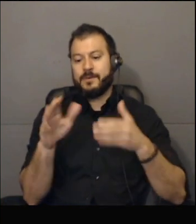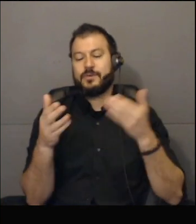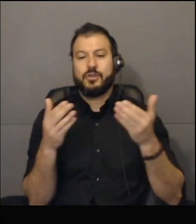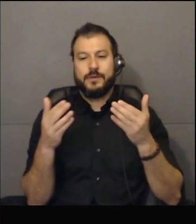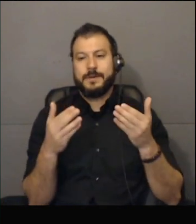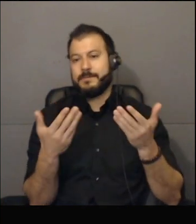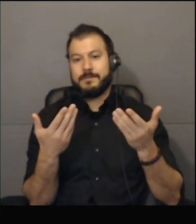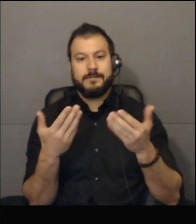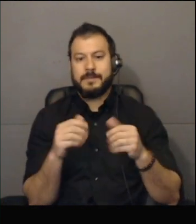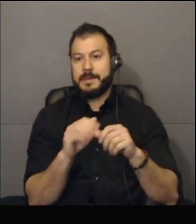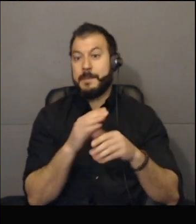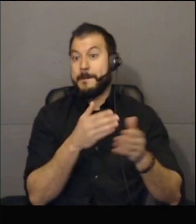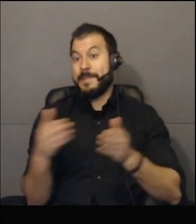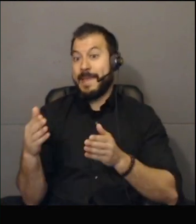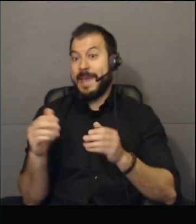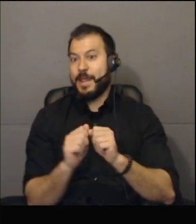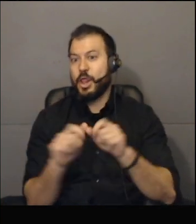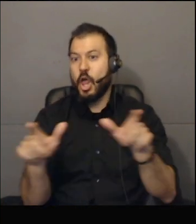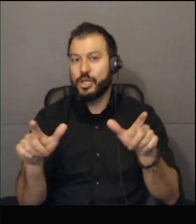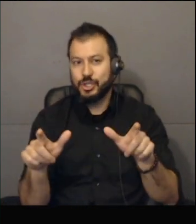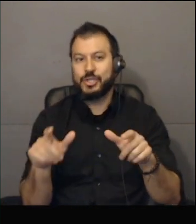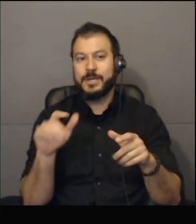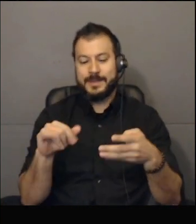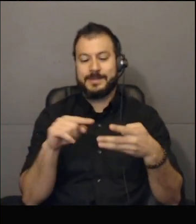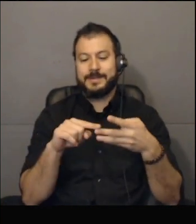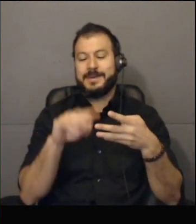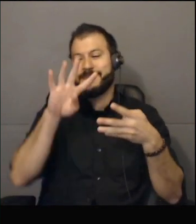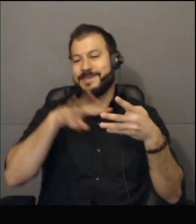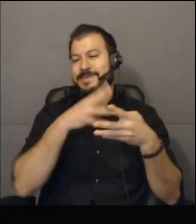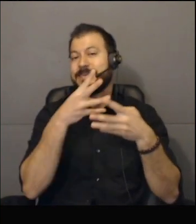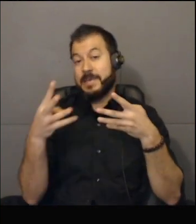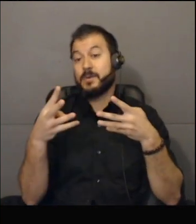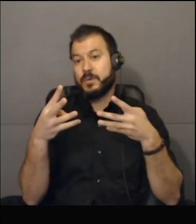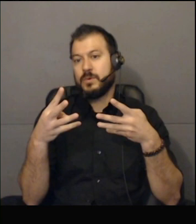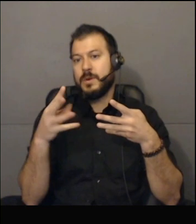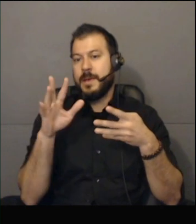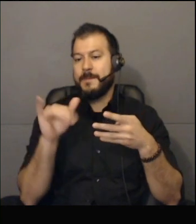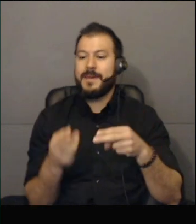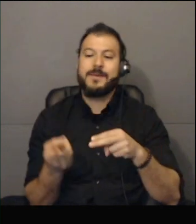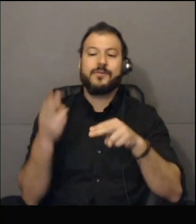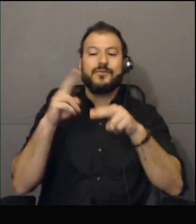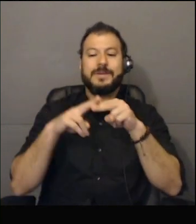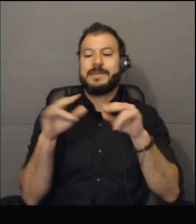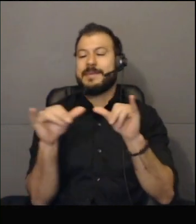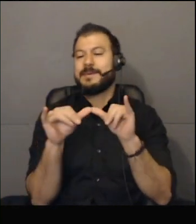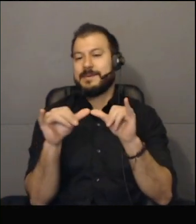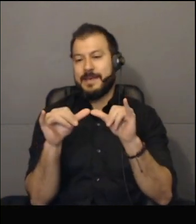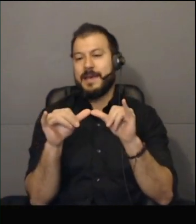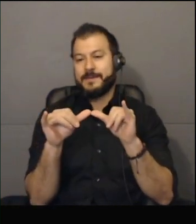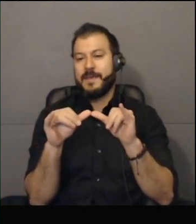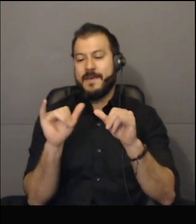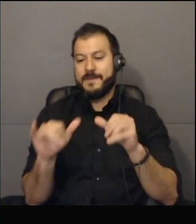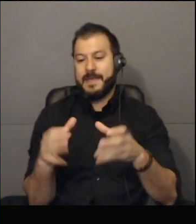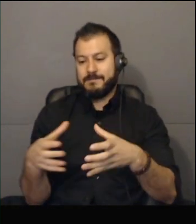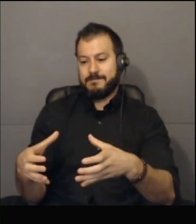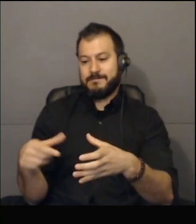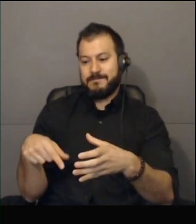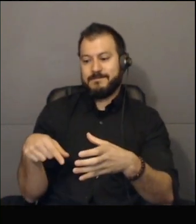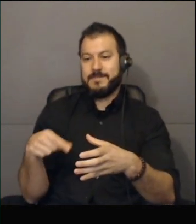That's where schedule standby comes into play. By increasing the size of the standby pools at a scheduled date and time.